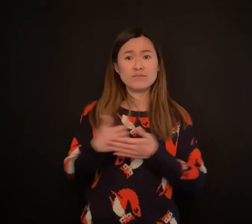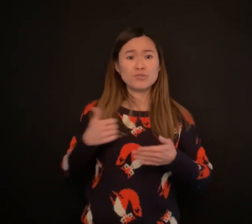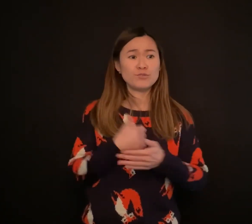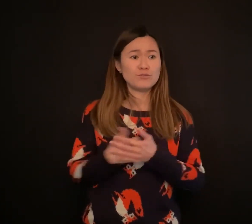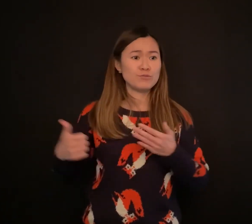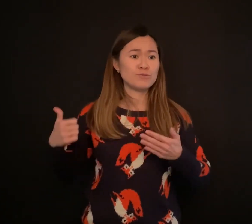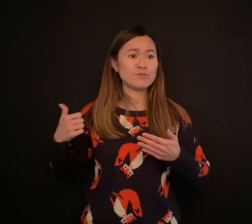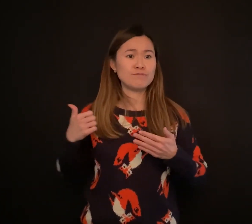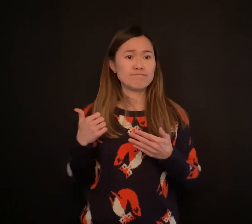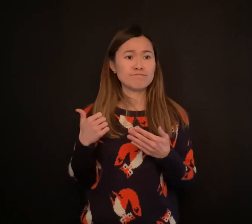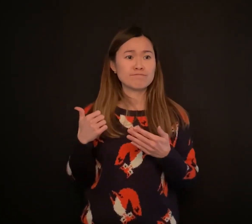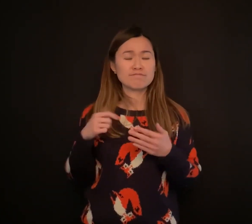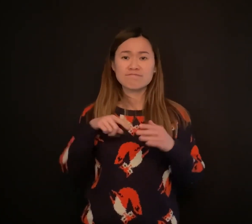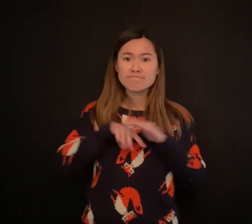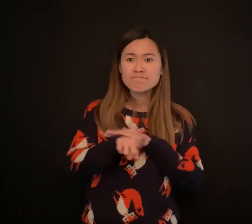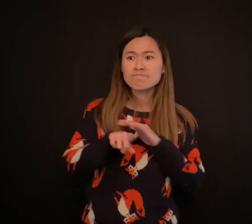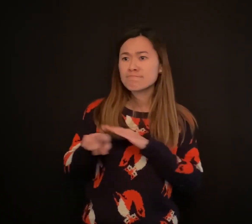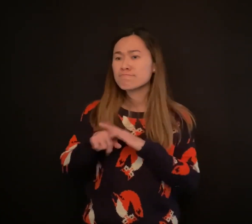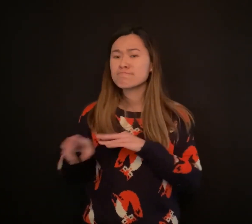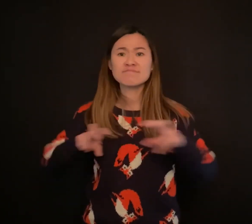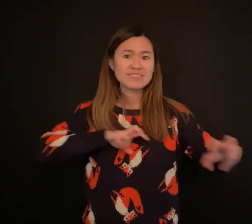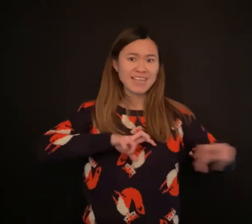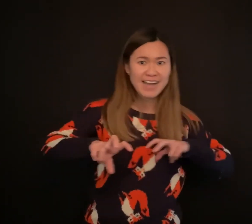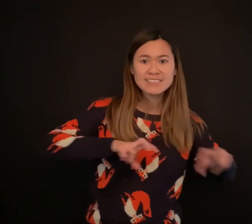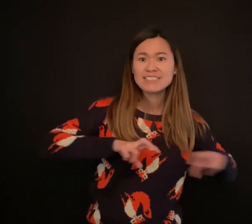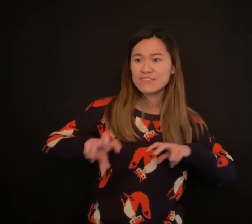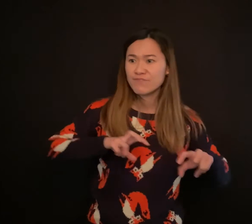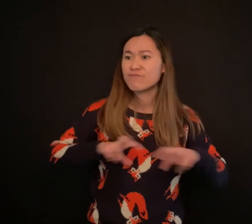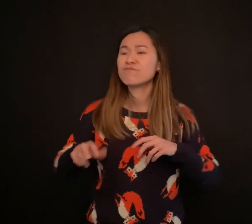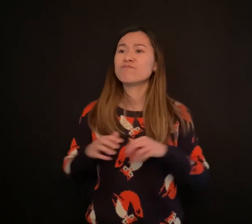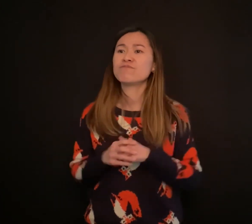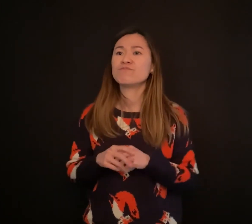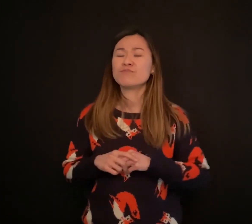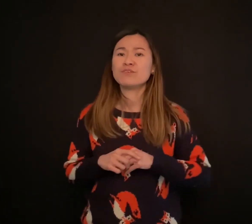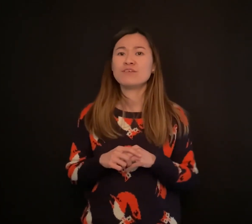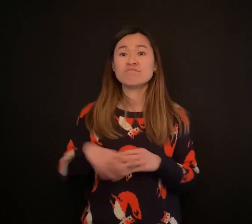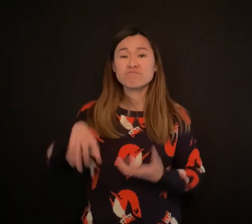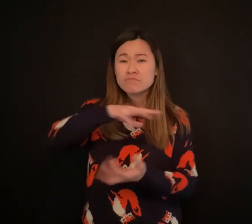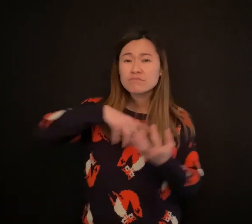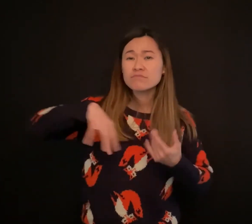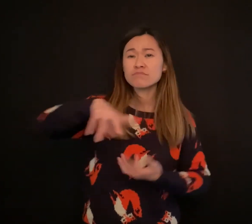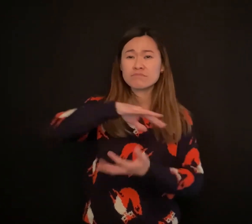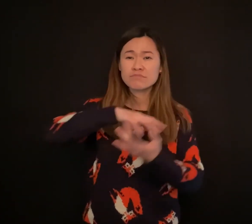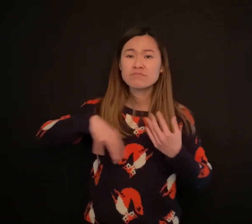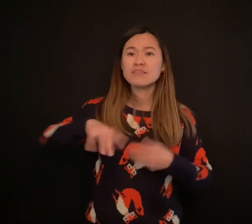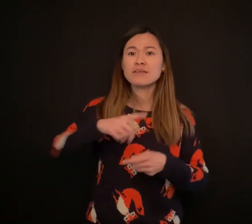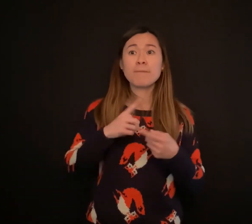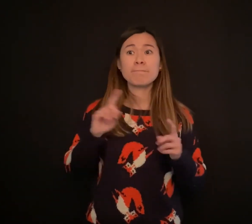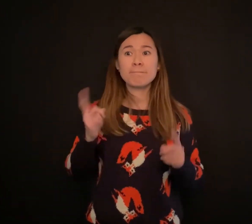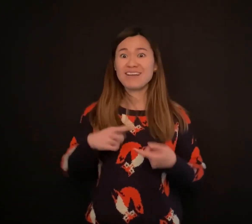So, usually, he goes out, and he's very active and quite social.